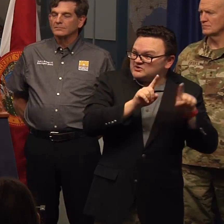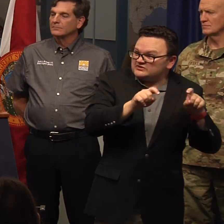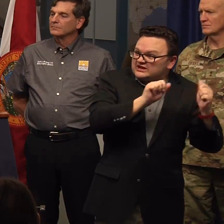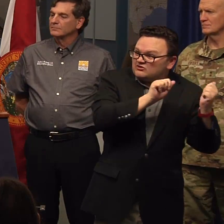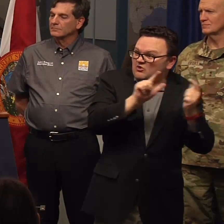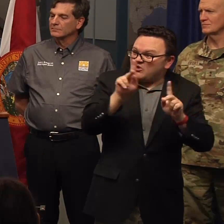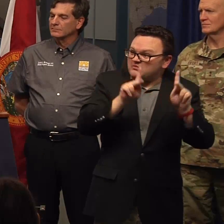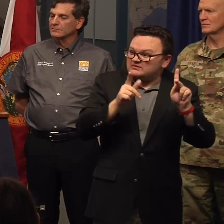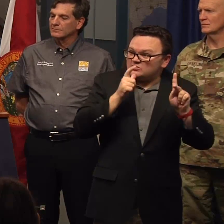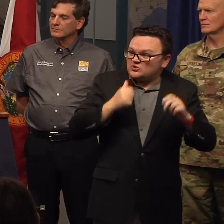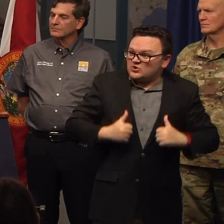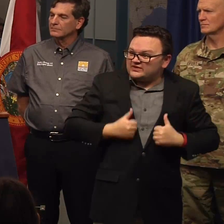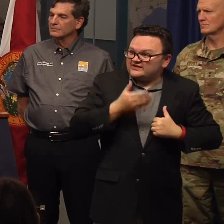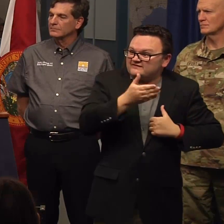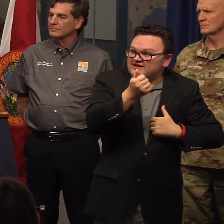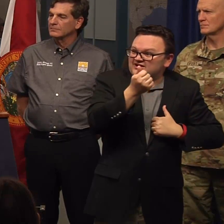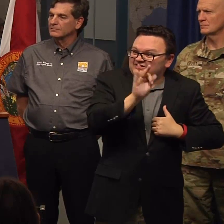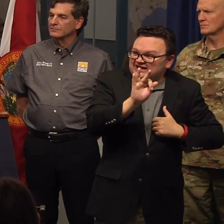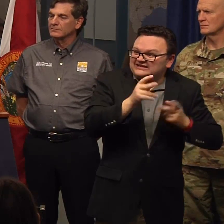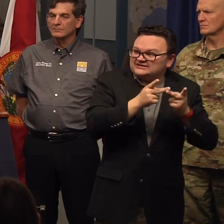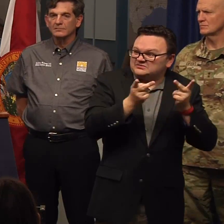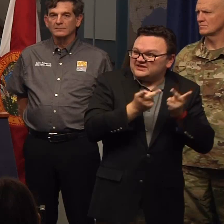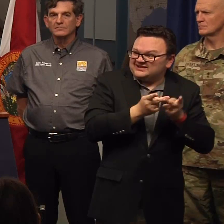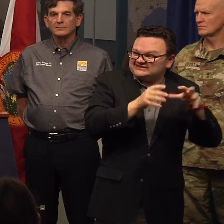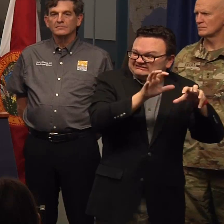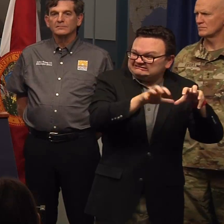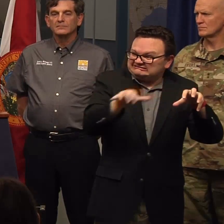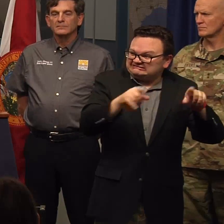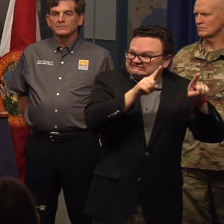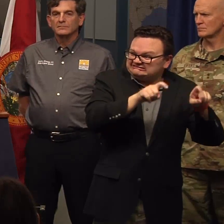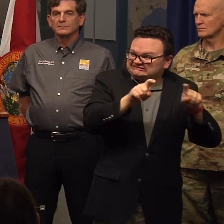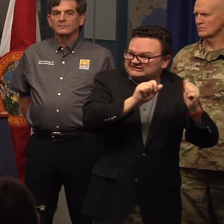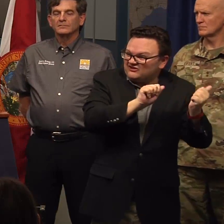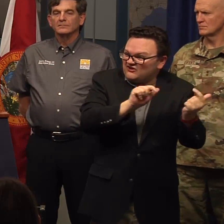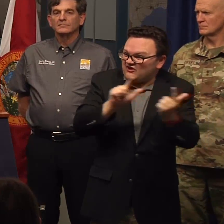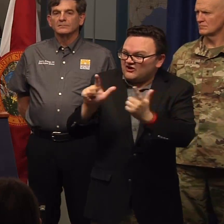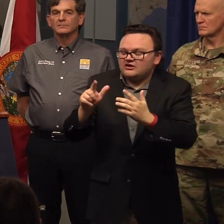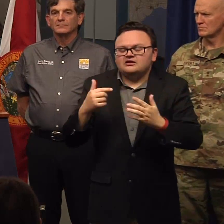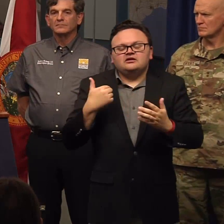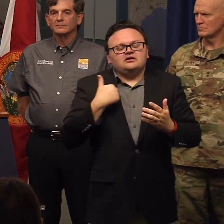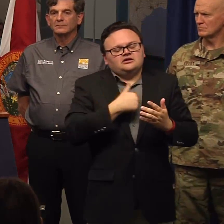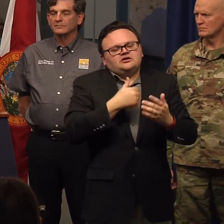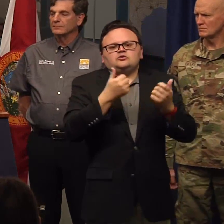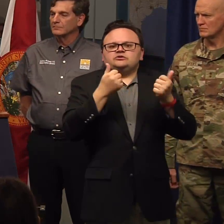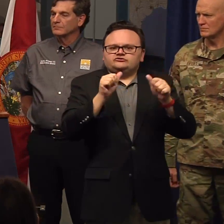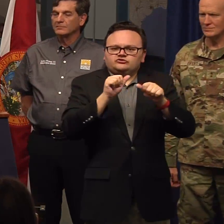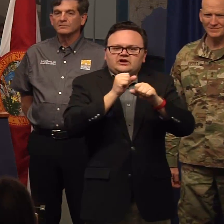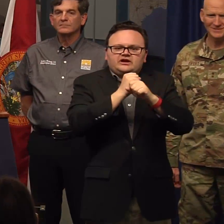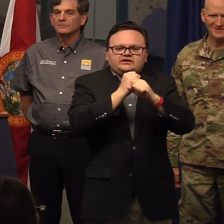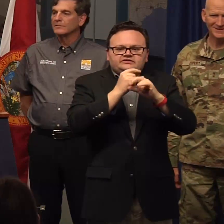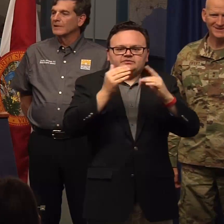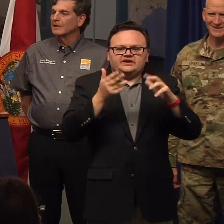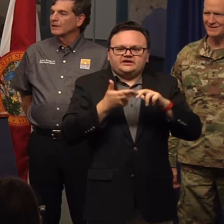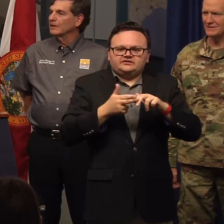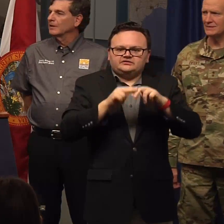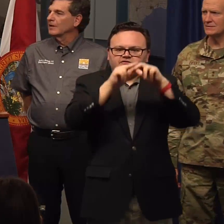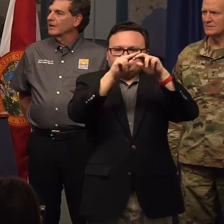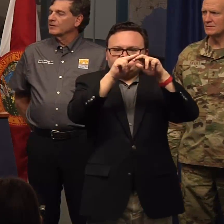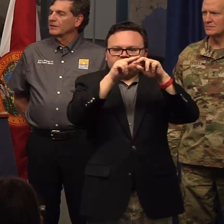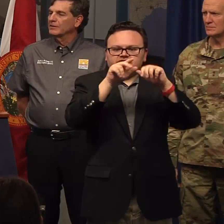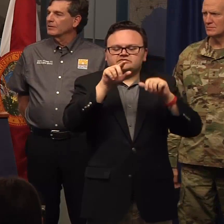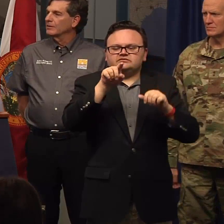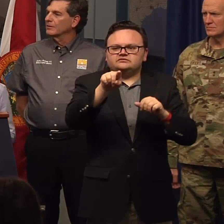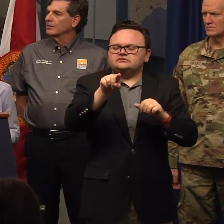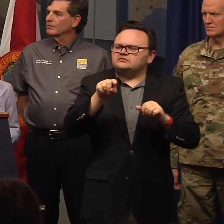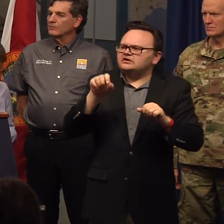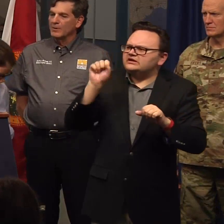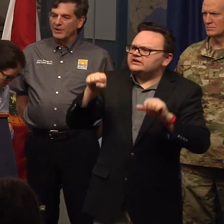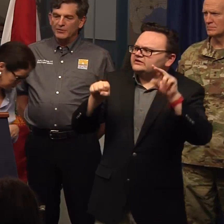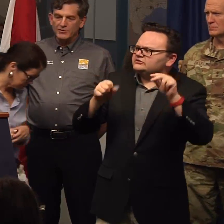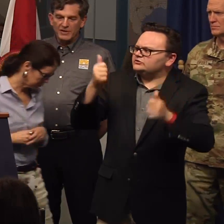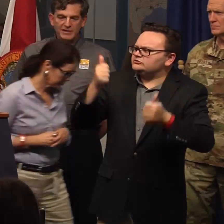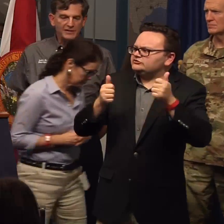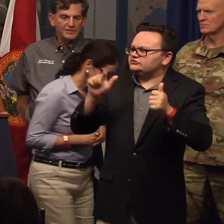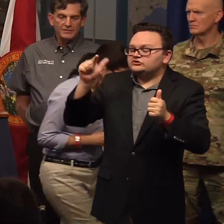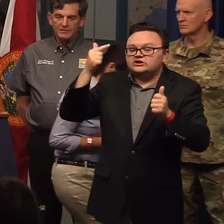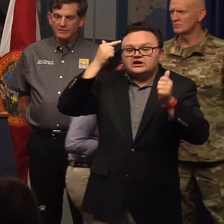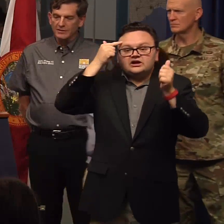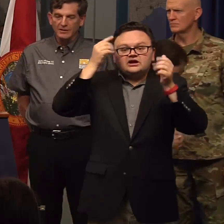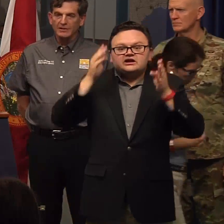BUT DID THEY TEST EVERY